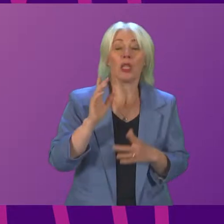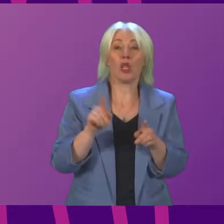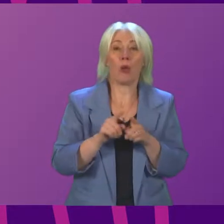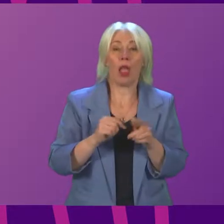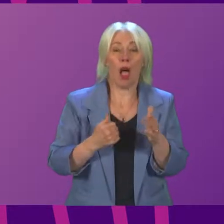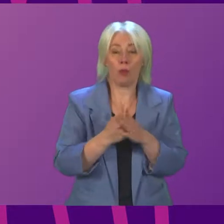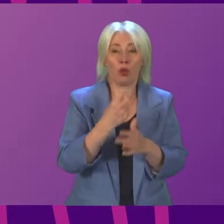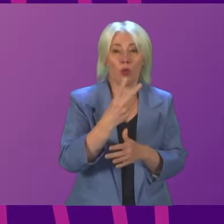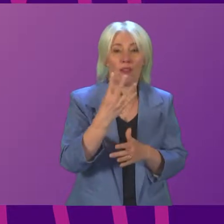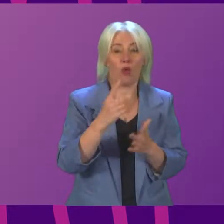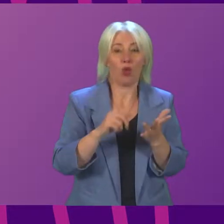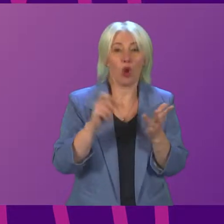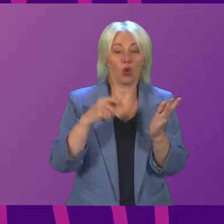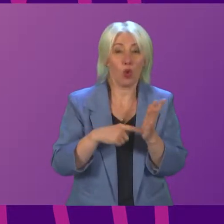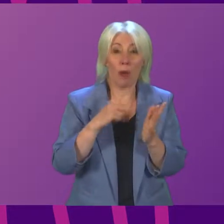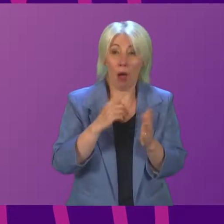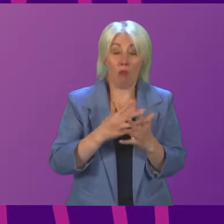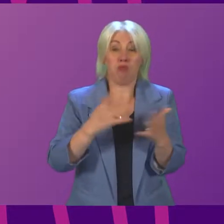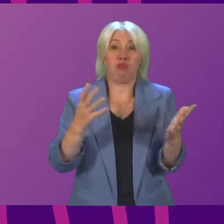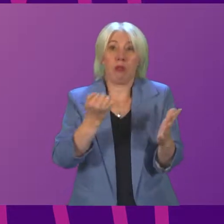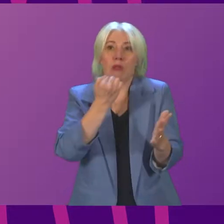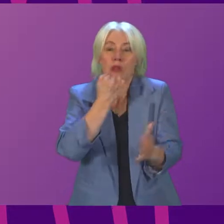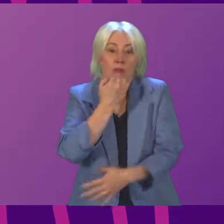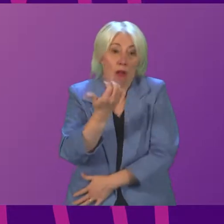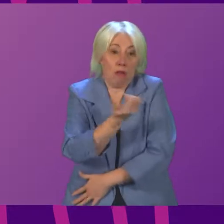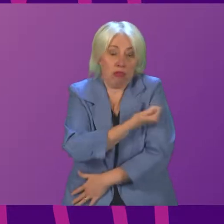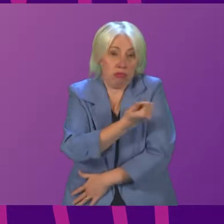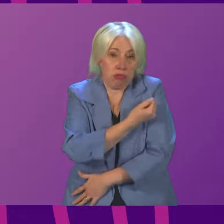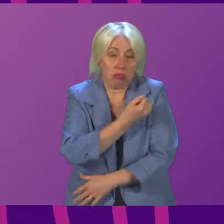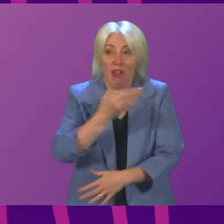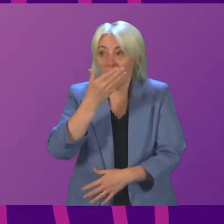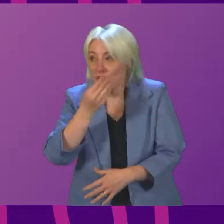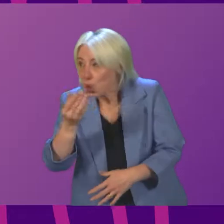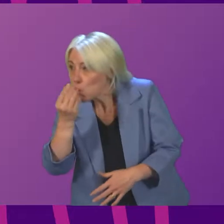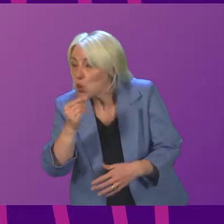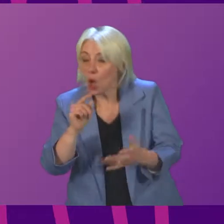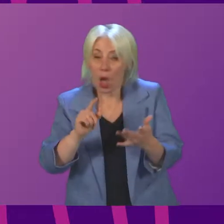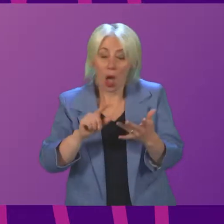October, a record number of vaccinations—flu and booster—were administered. Never before in